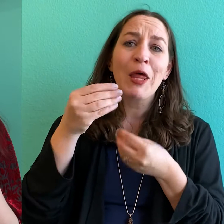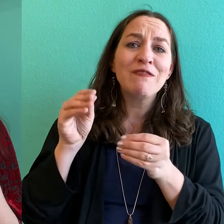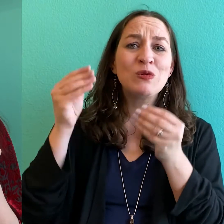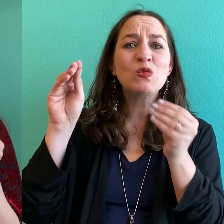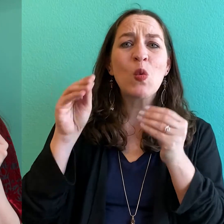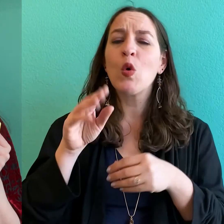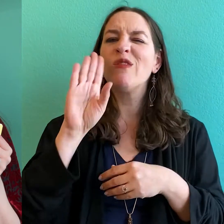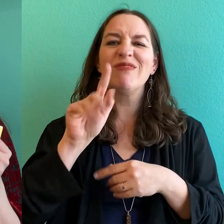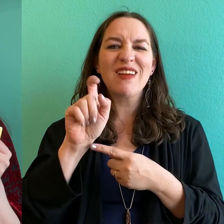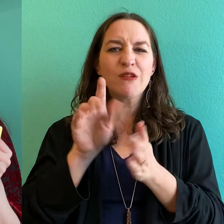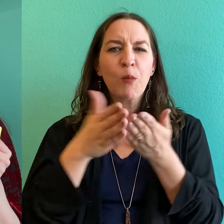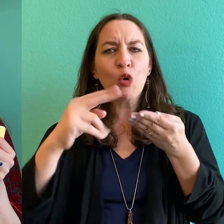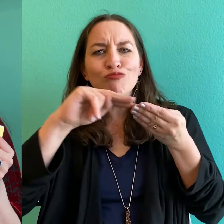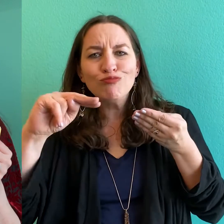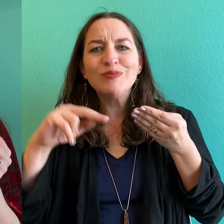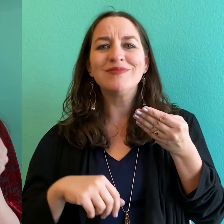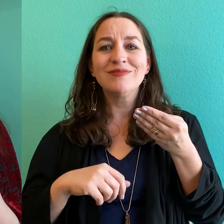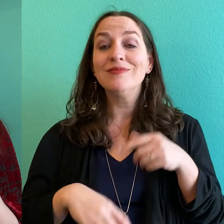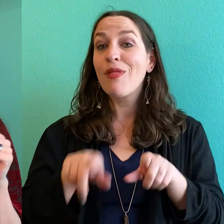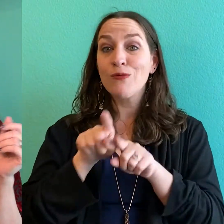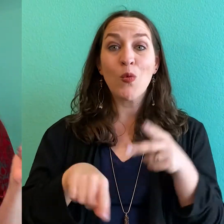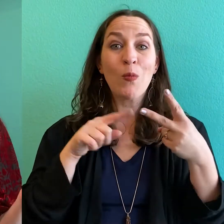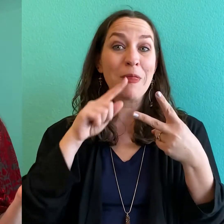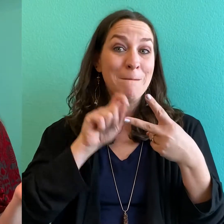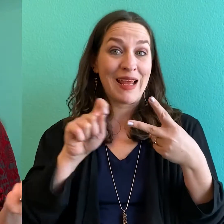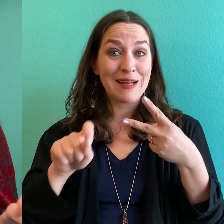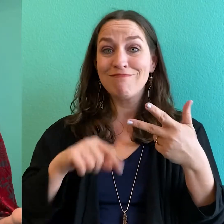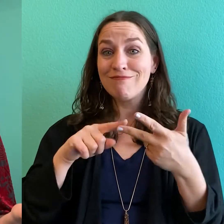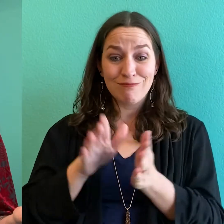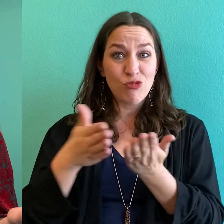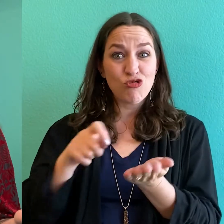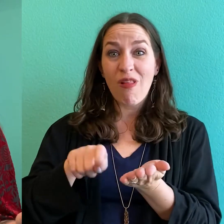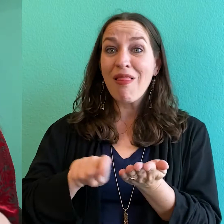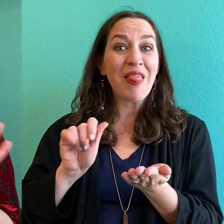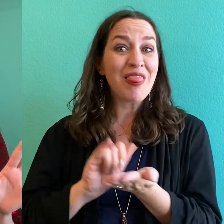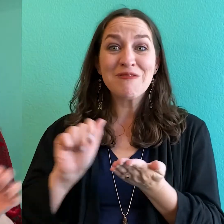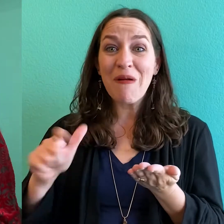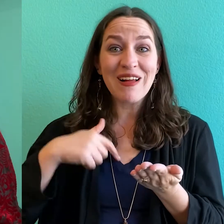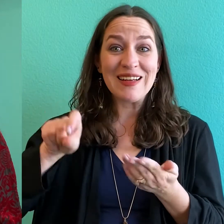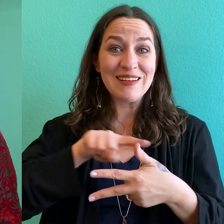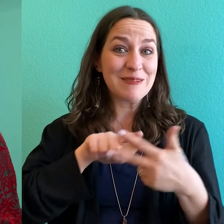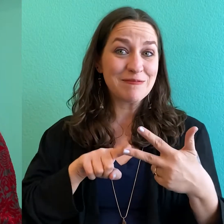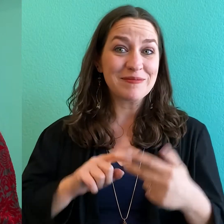little like marker tabs you might use in a textbook. Going to use a pen. I'm going to use my journal. That's all I need for this activity.